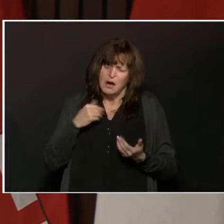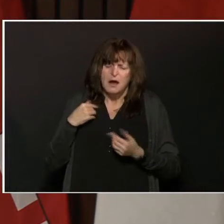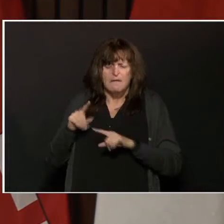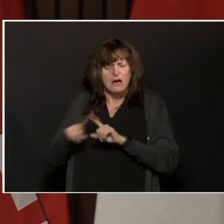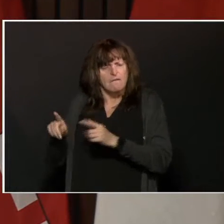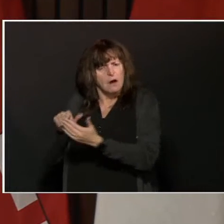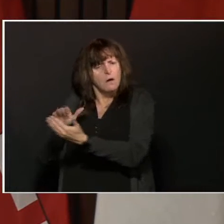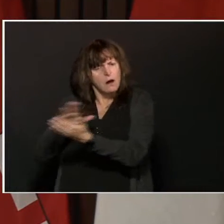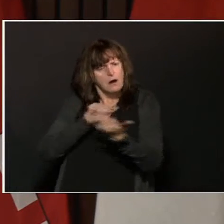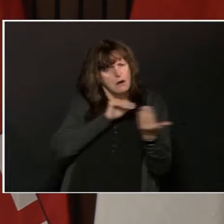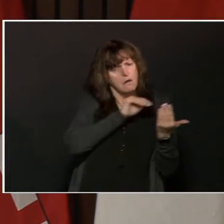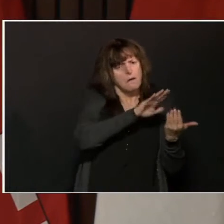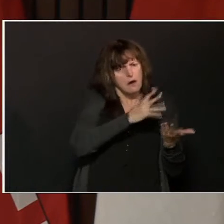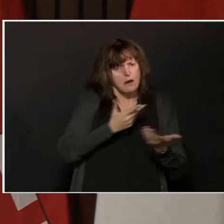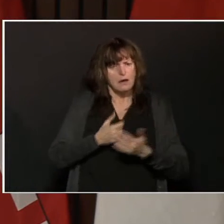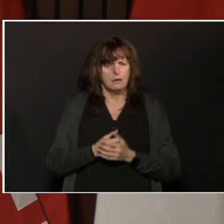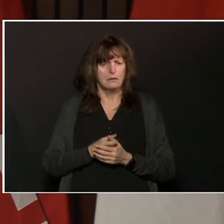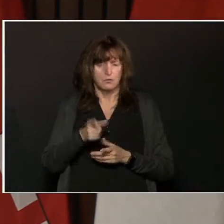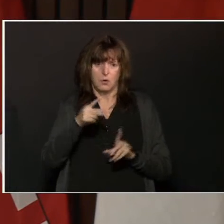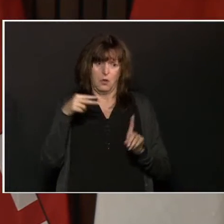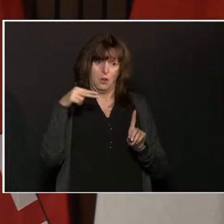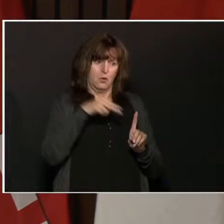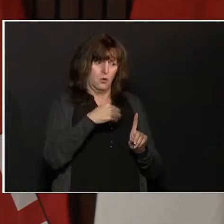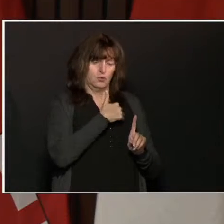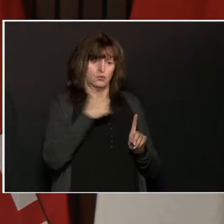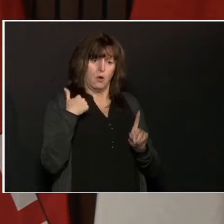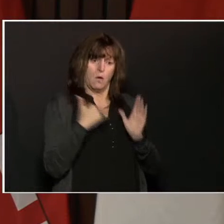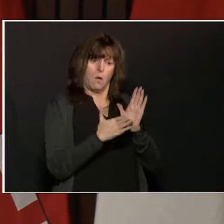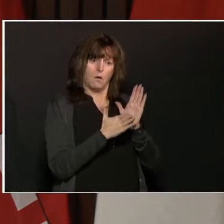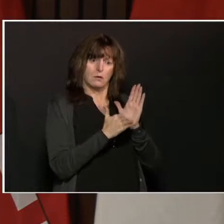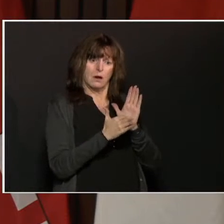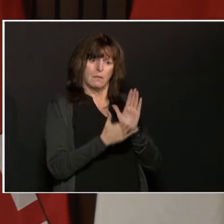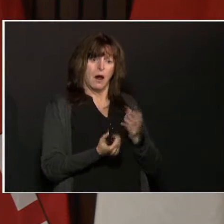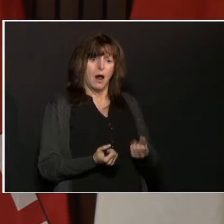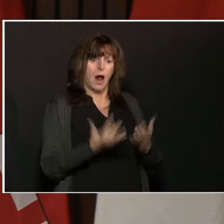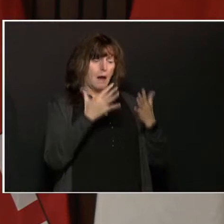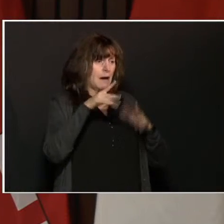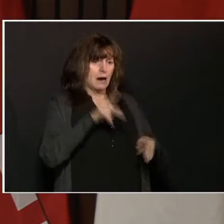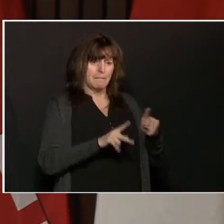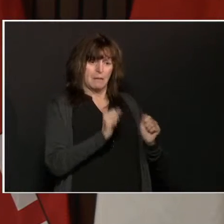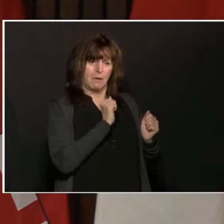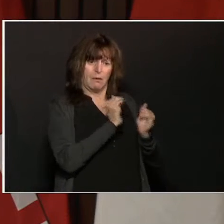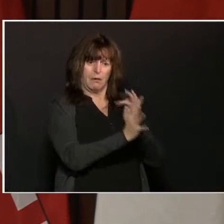SEE CONTINUED CASE GROWTH AND A GREAT RISK OF SEE CONTINUED CASE GROWTH AND A GREAT RISK OF THAT GREAT RISK OF THAT ACCELERATED CASE GREAT RISK OF THAT ACCELERATED CASE GROWTH GREAT RISK OF THAT ACCELERATED CASE GROWTH AS YOU